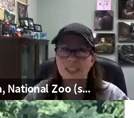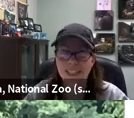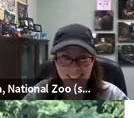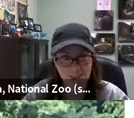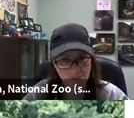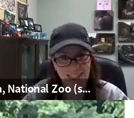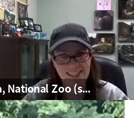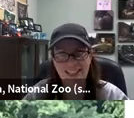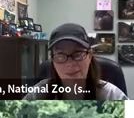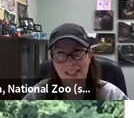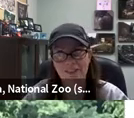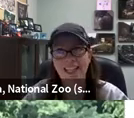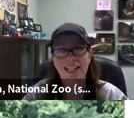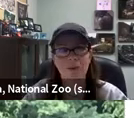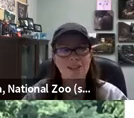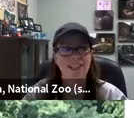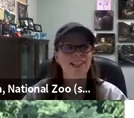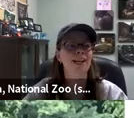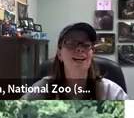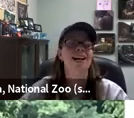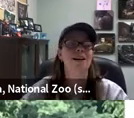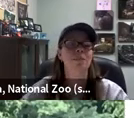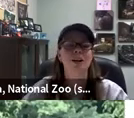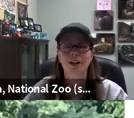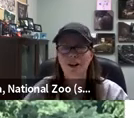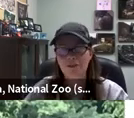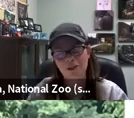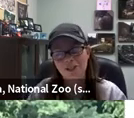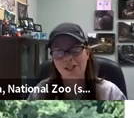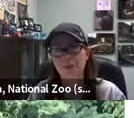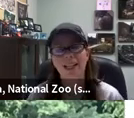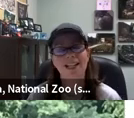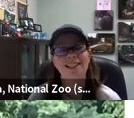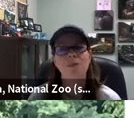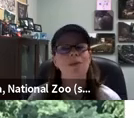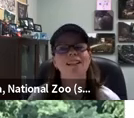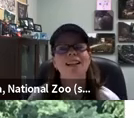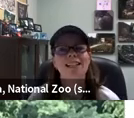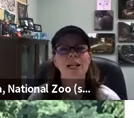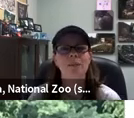in this planting- I'm kind of glad I wasn't, but our folks planted, spent